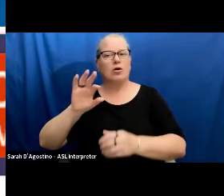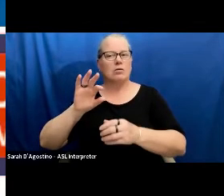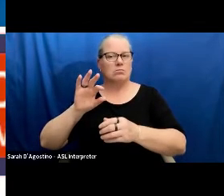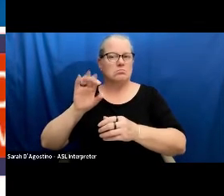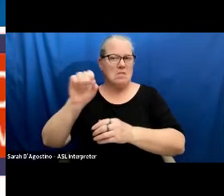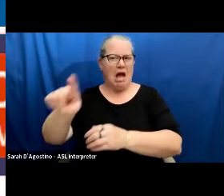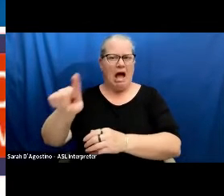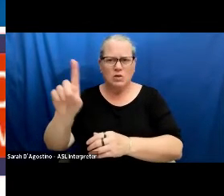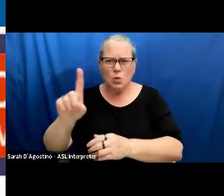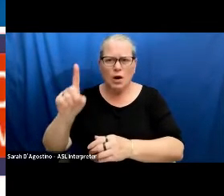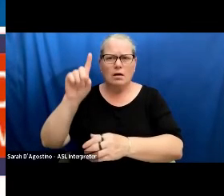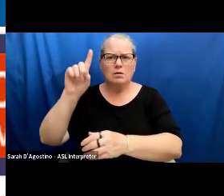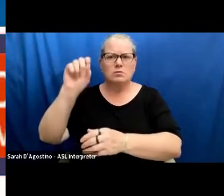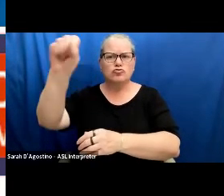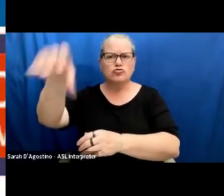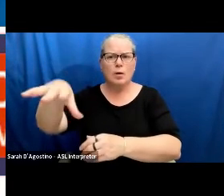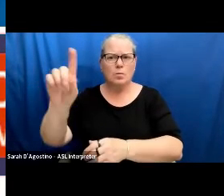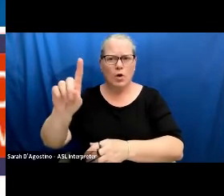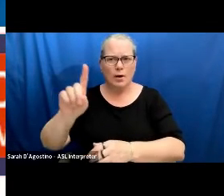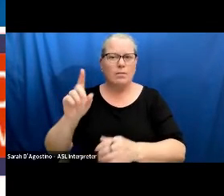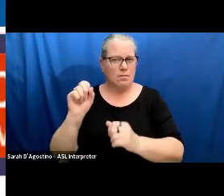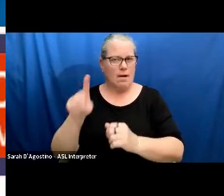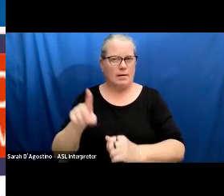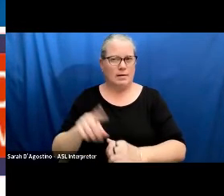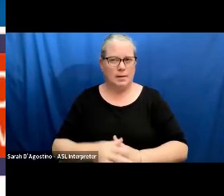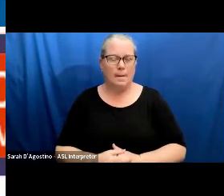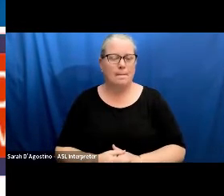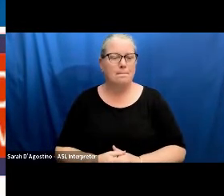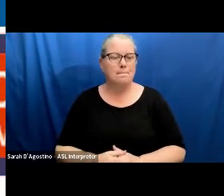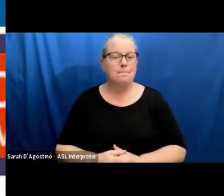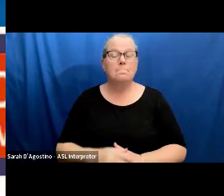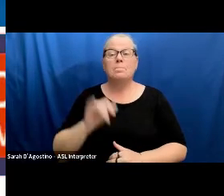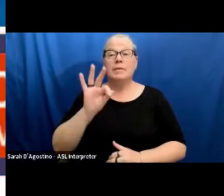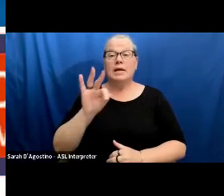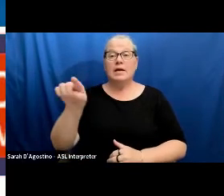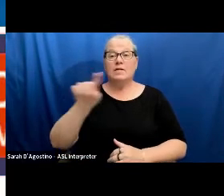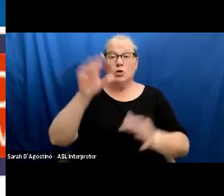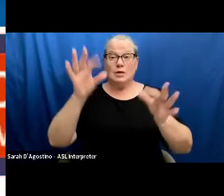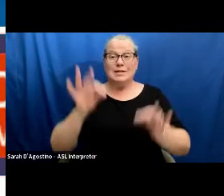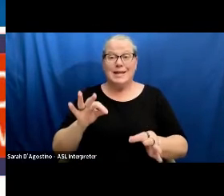need if you're going to appear in person is knowing where your polling location